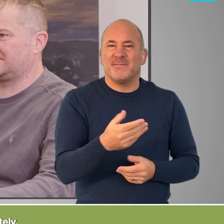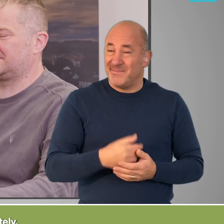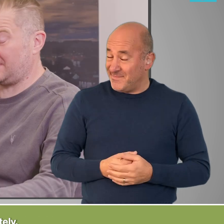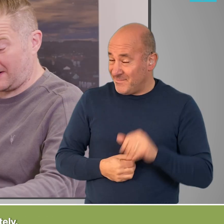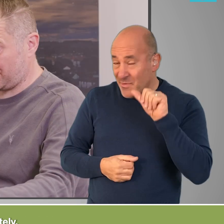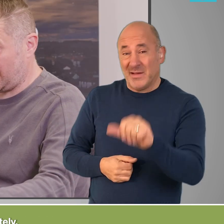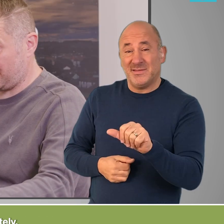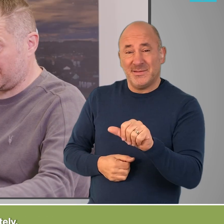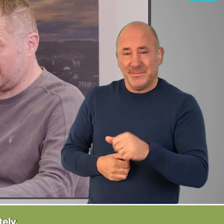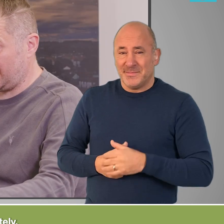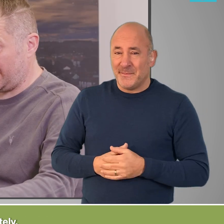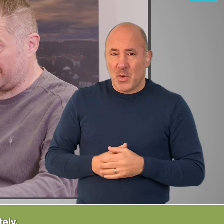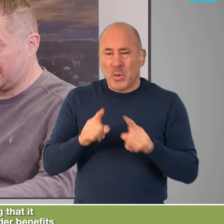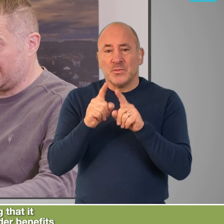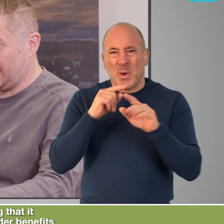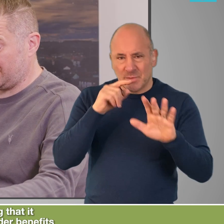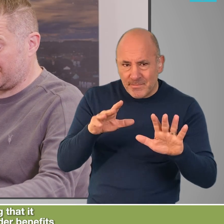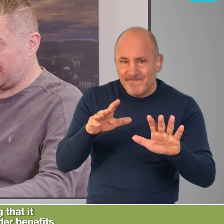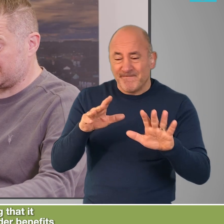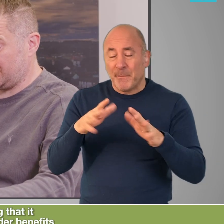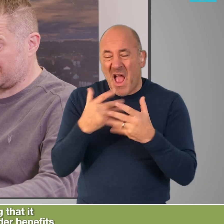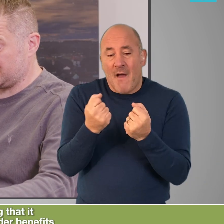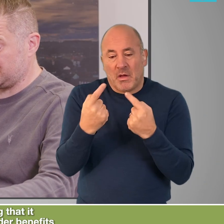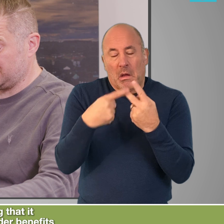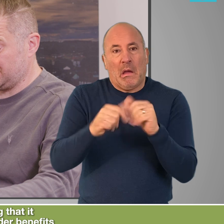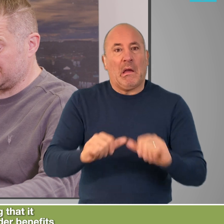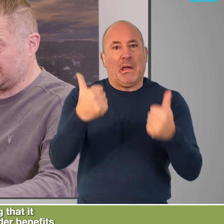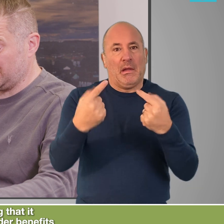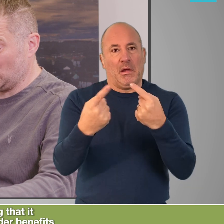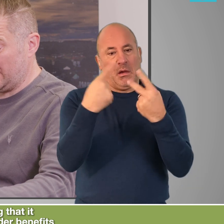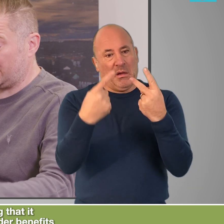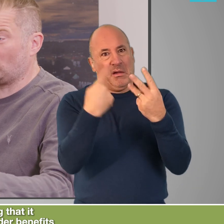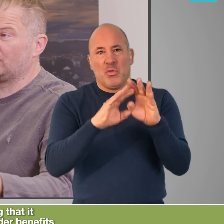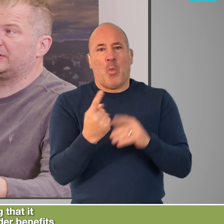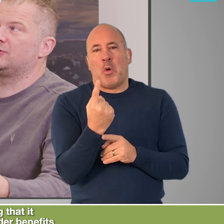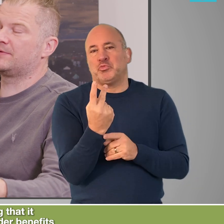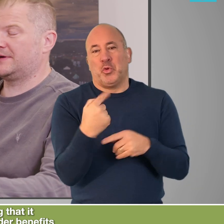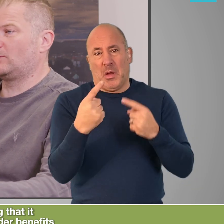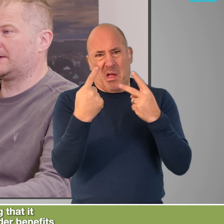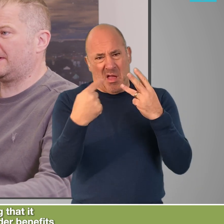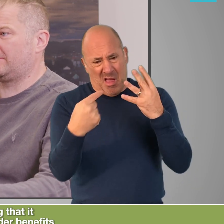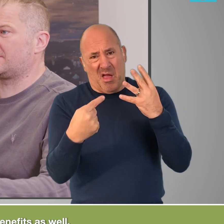Yeah, absolutely. And it's ensuring that it continues to give wider benefits